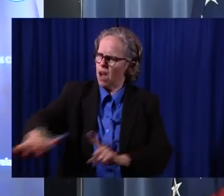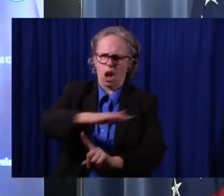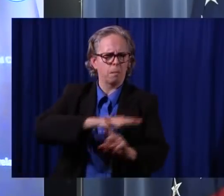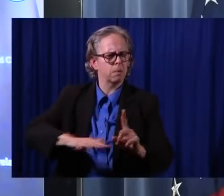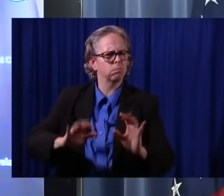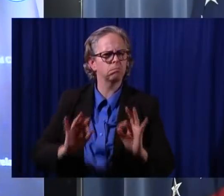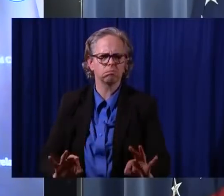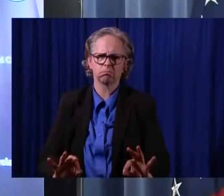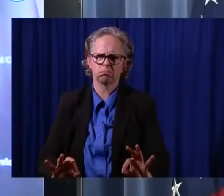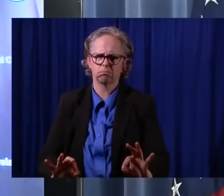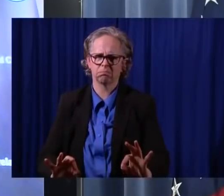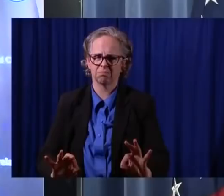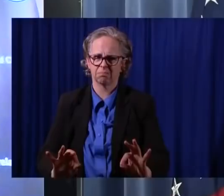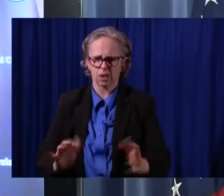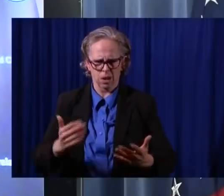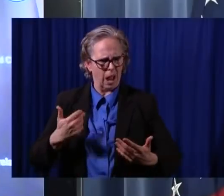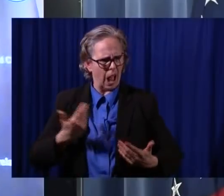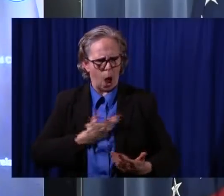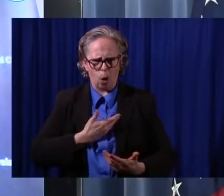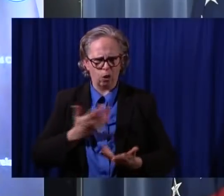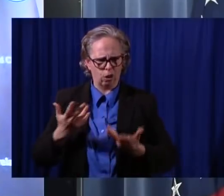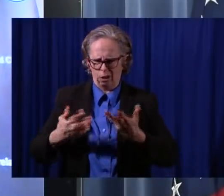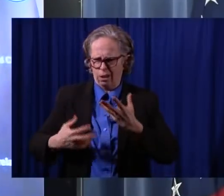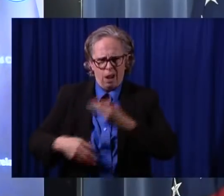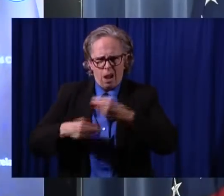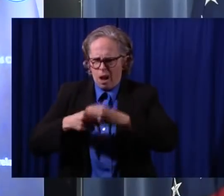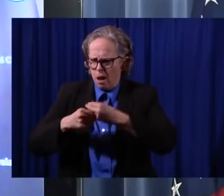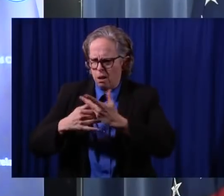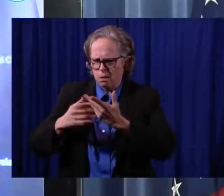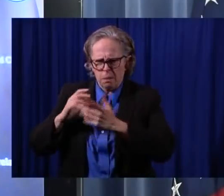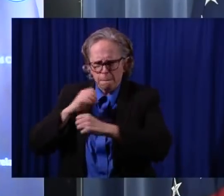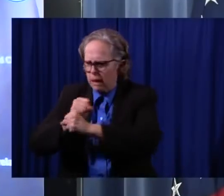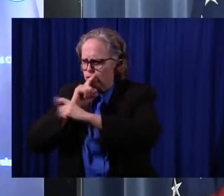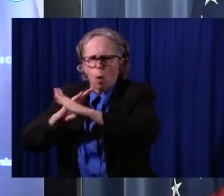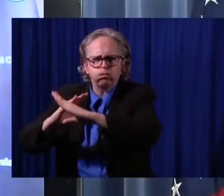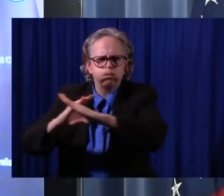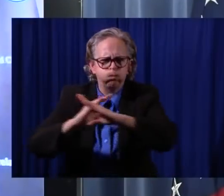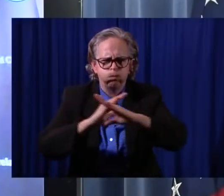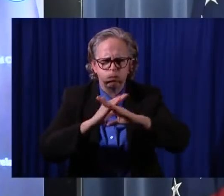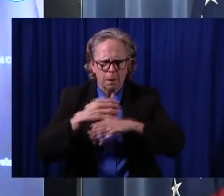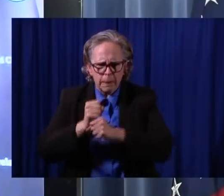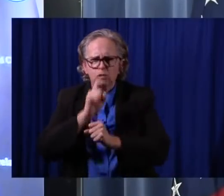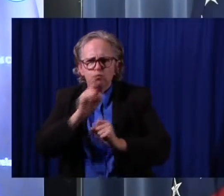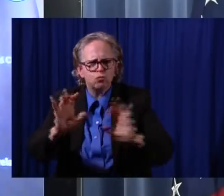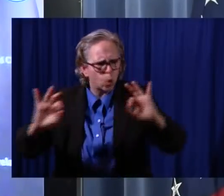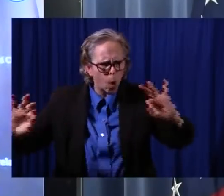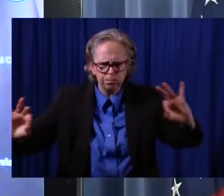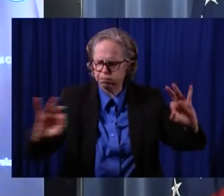WE SCREEN EVERY PATIENT FOR FEVER. WE ALL WEAR MASKS AND WE ASK